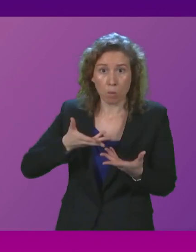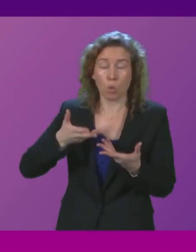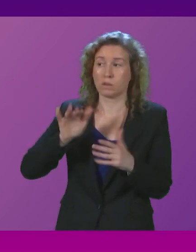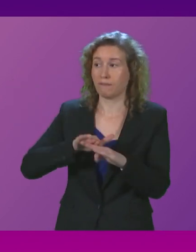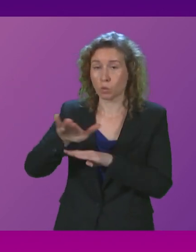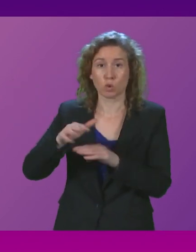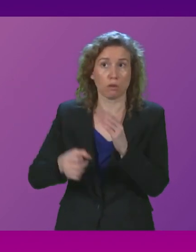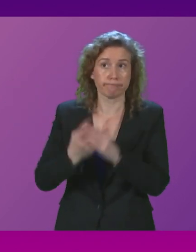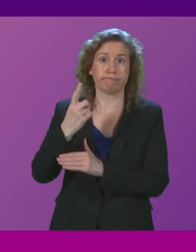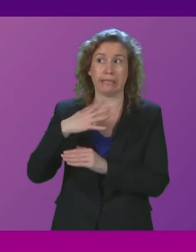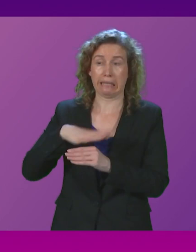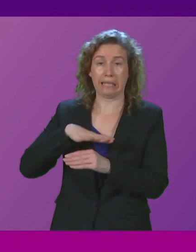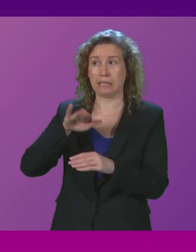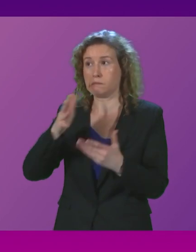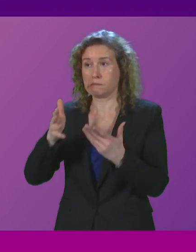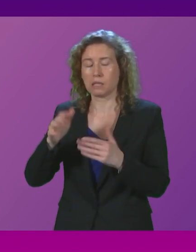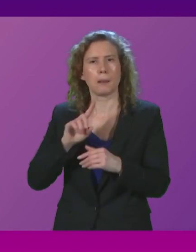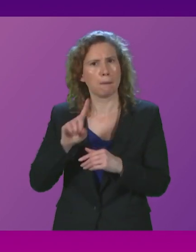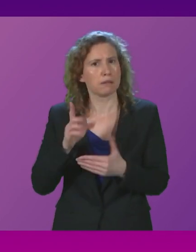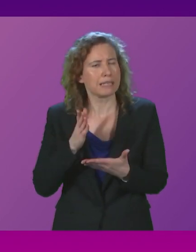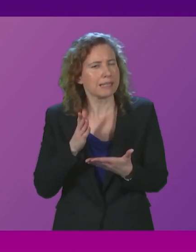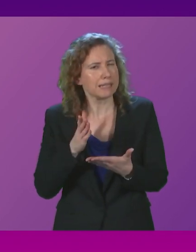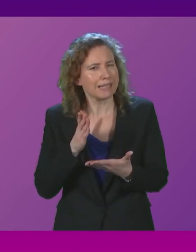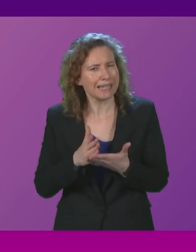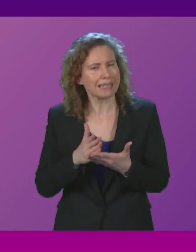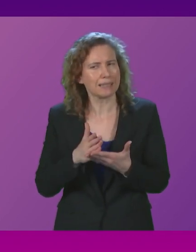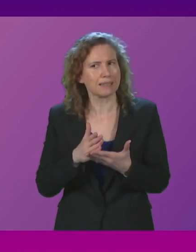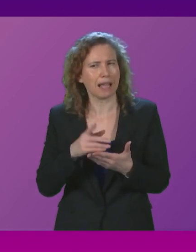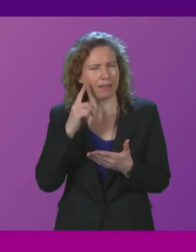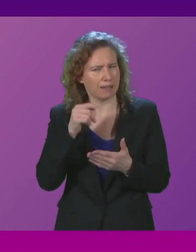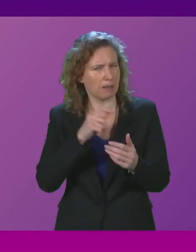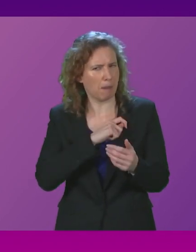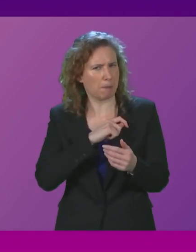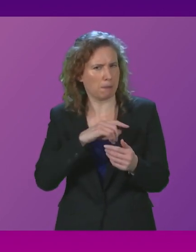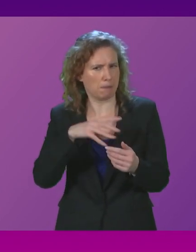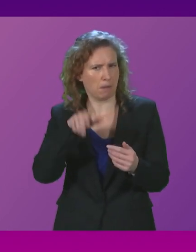future. However, it is the case—and the member has referenced this point in his question—that